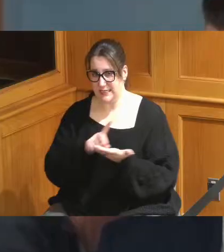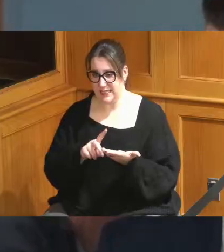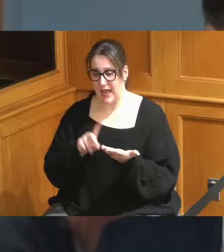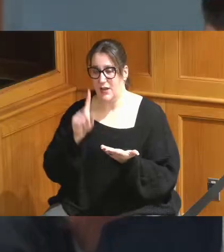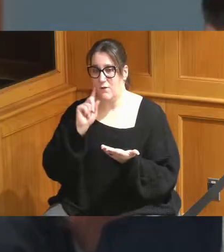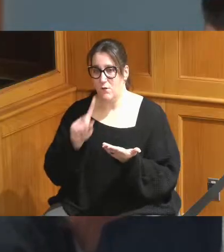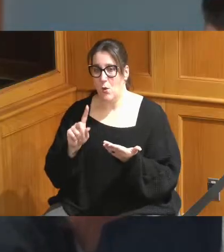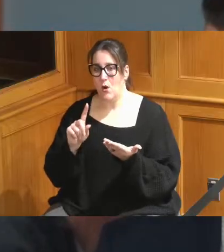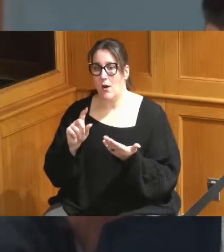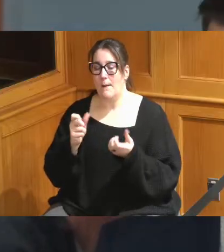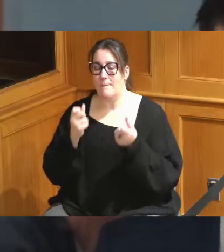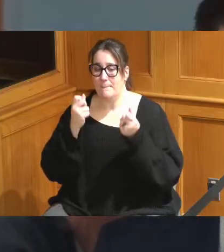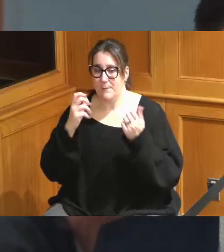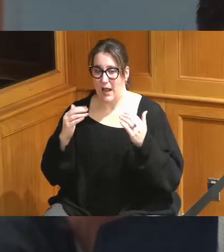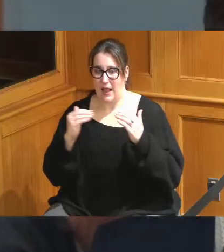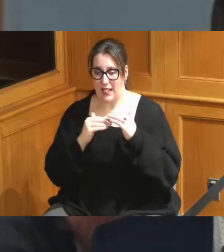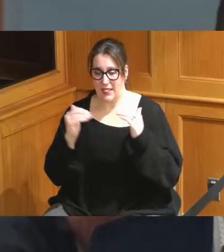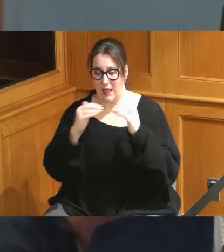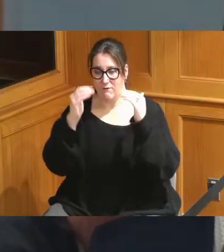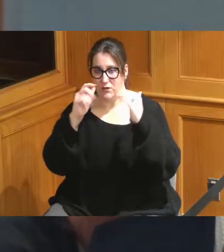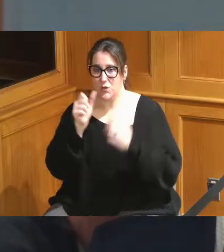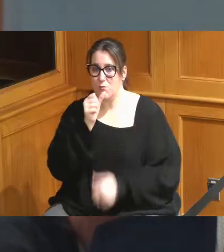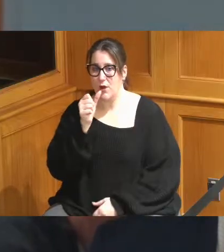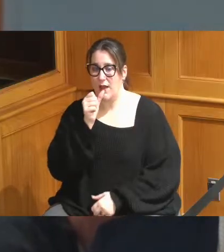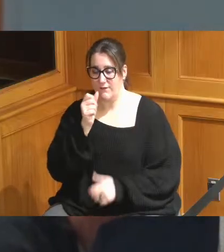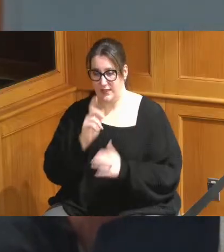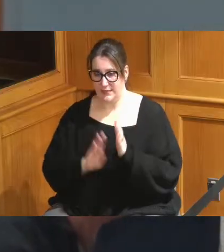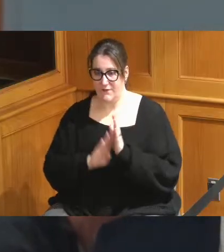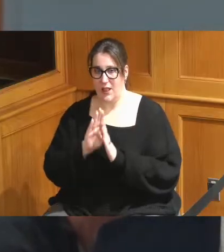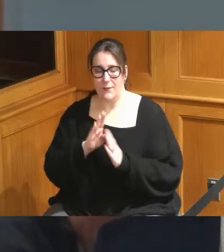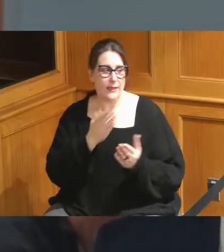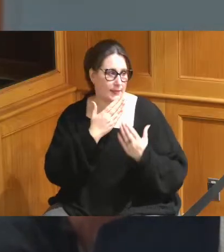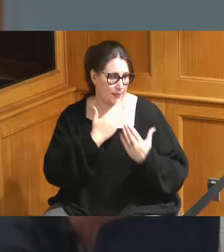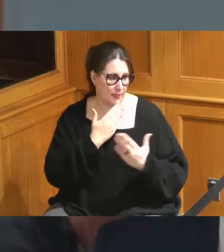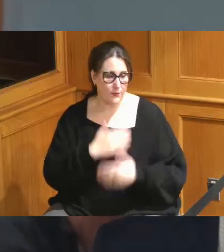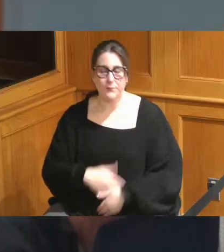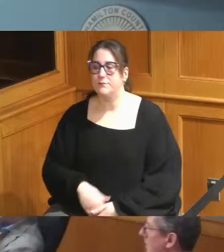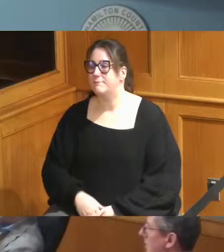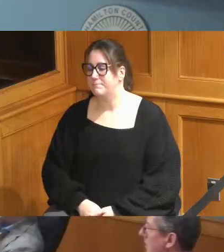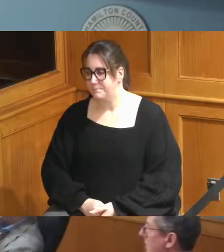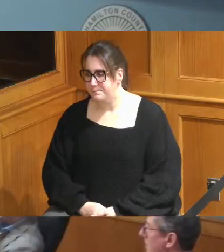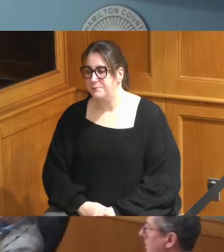multi-story private development. Okay. Thank you. Thank you very much. Um, the other thing that